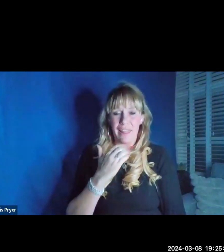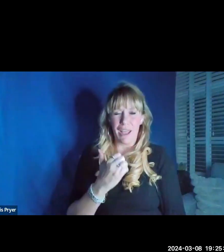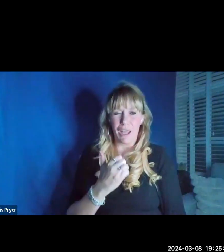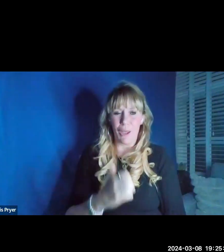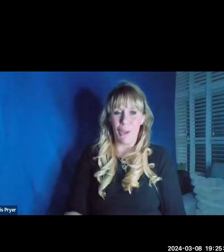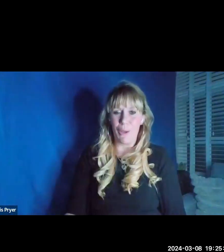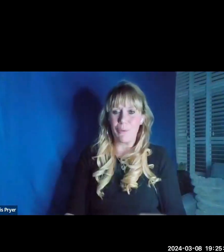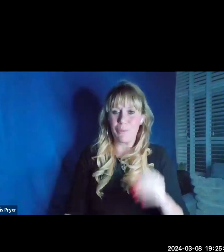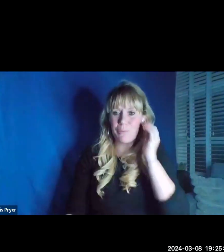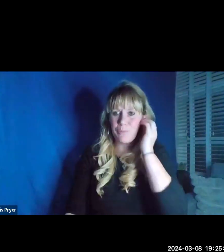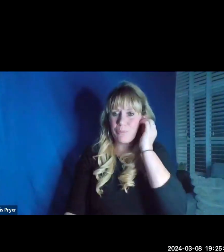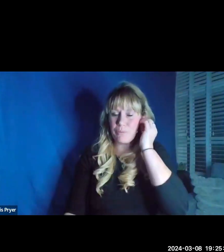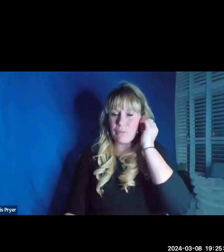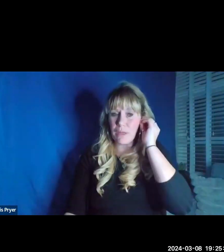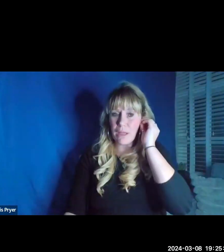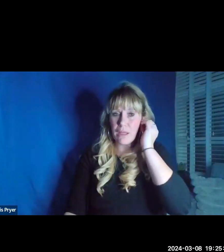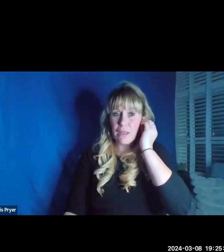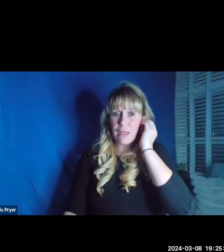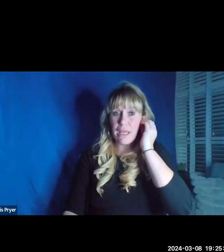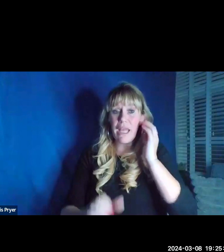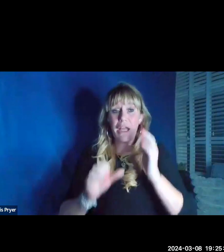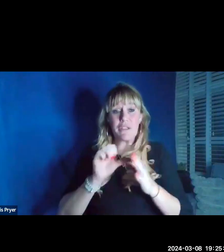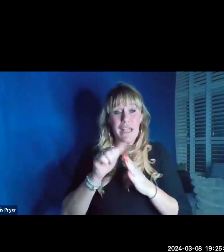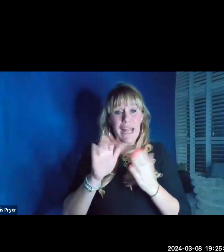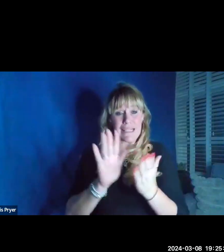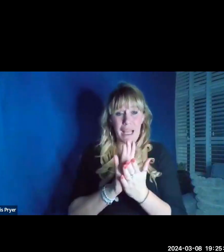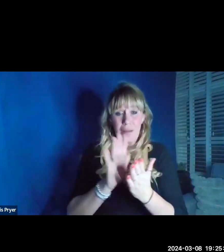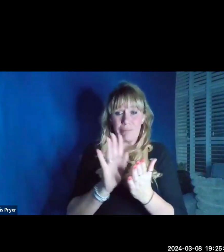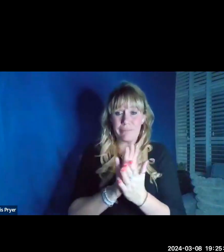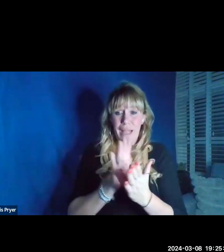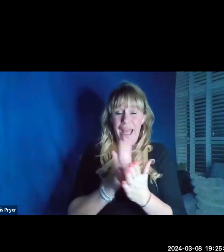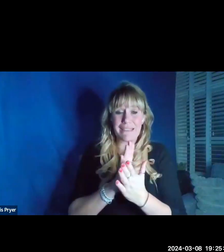Next I am delighted to introduce a surprise guest